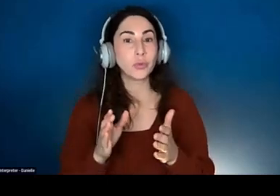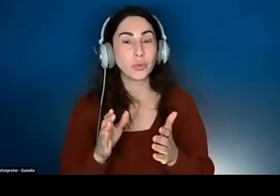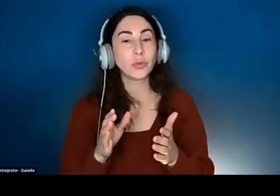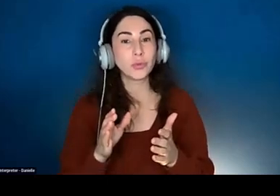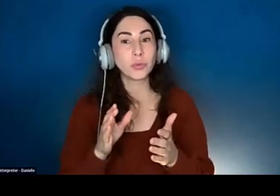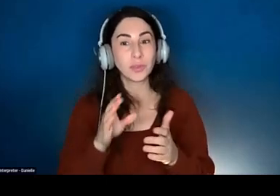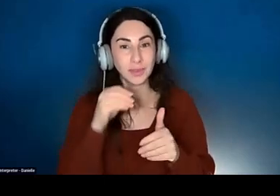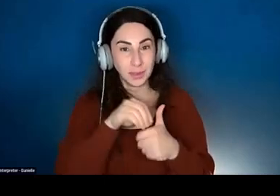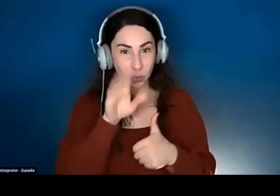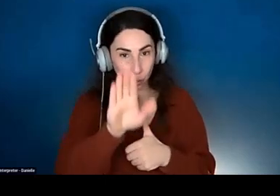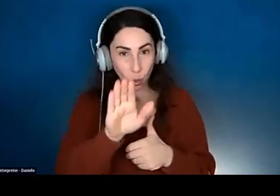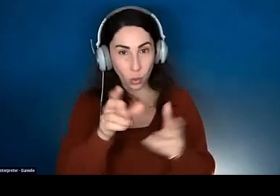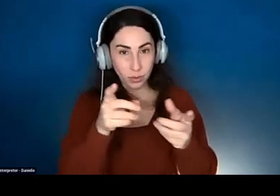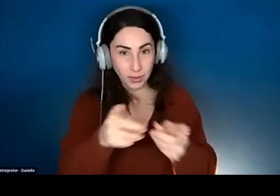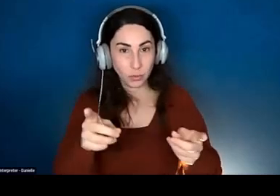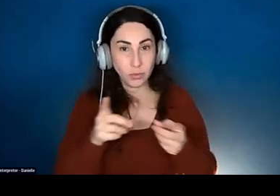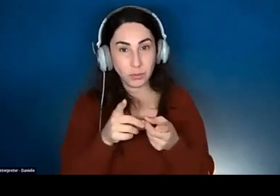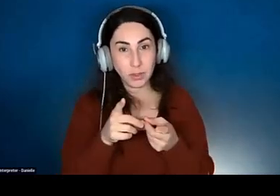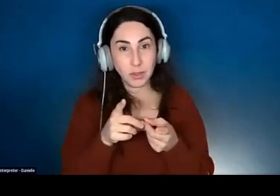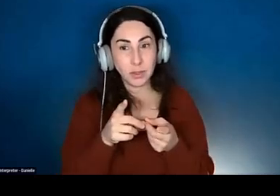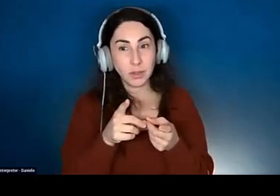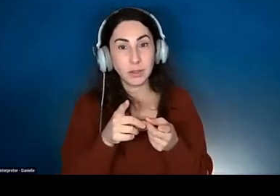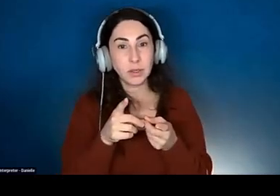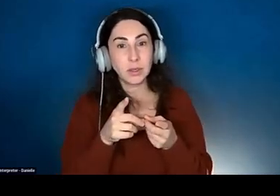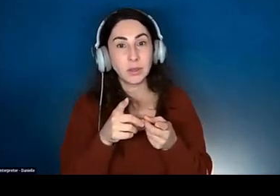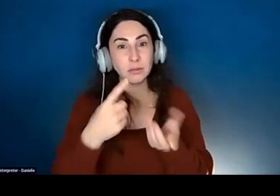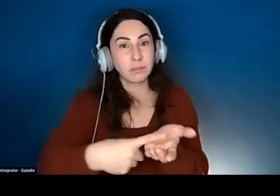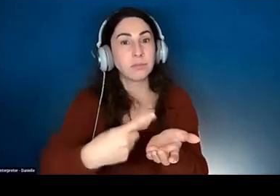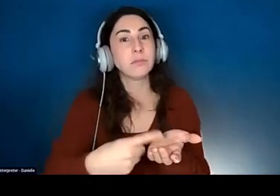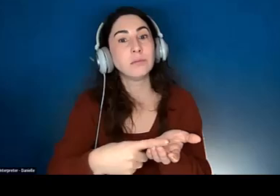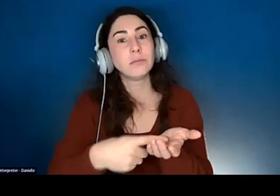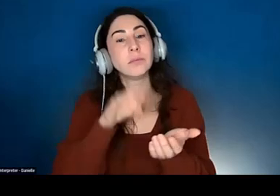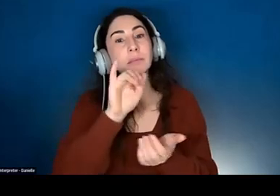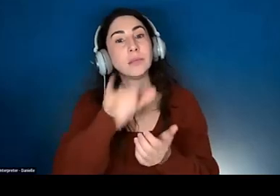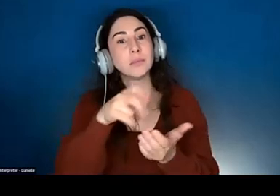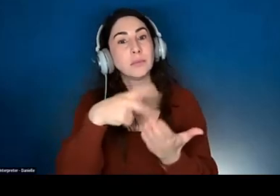about the importance of this program in your state.